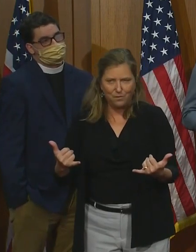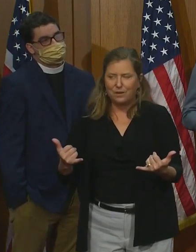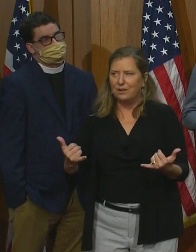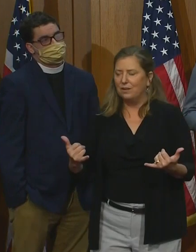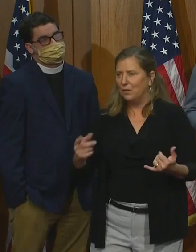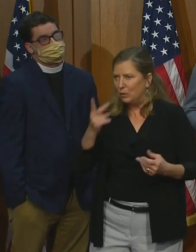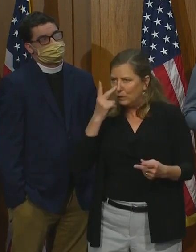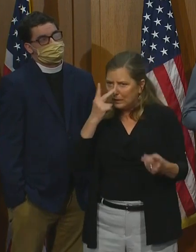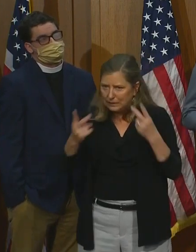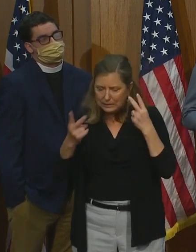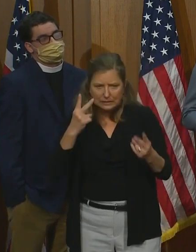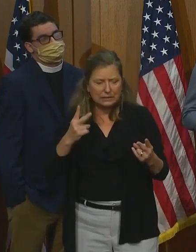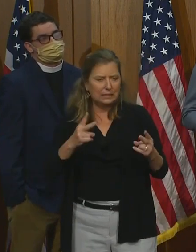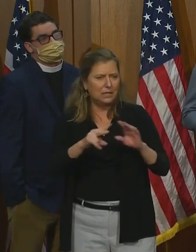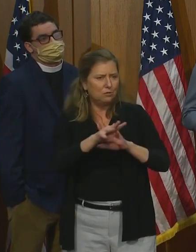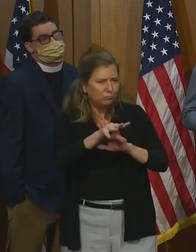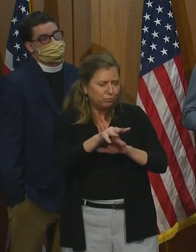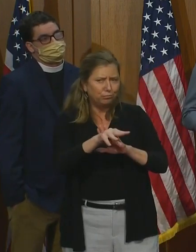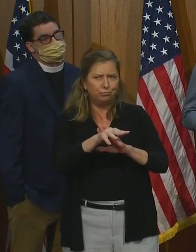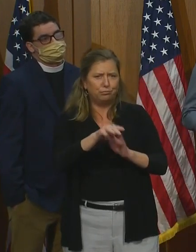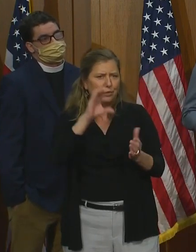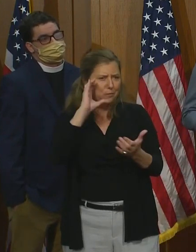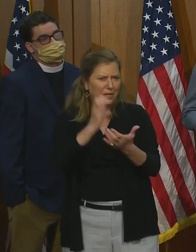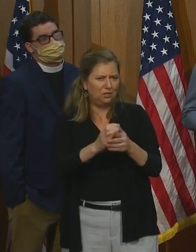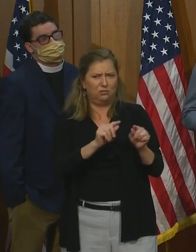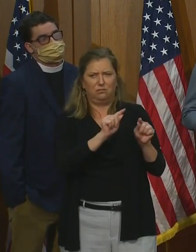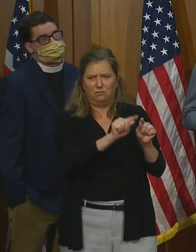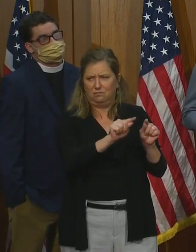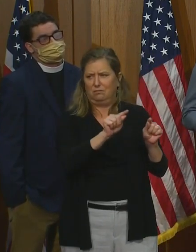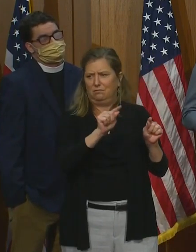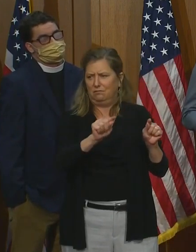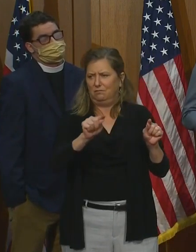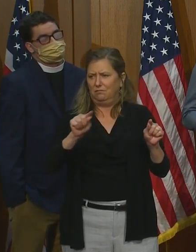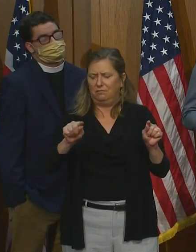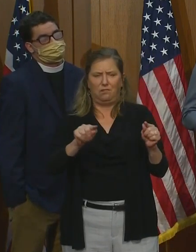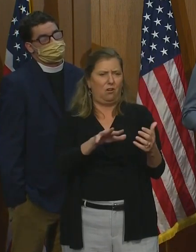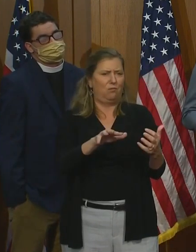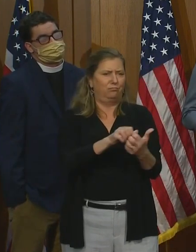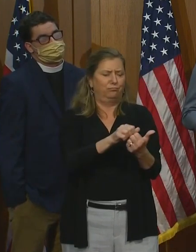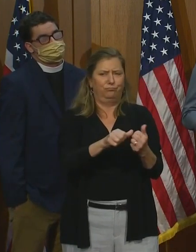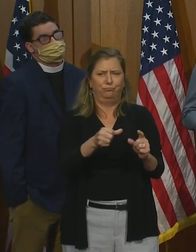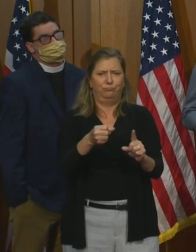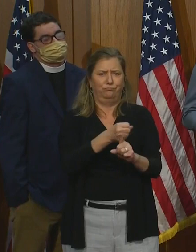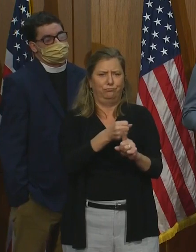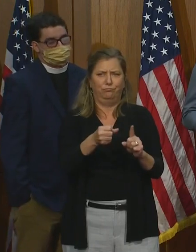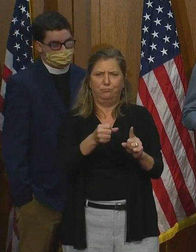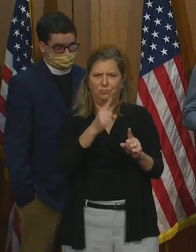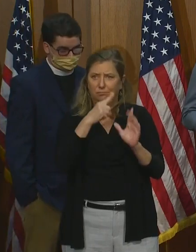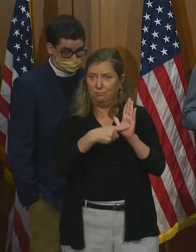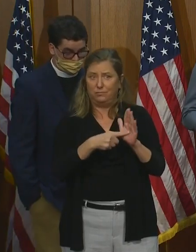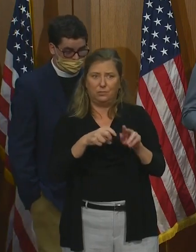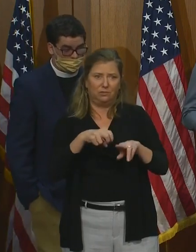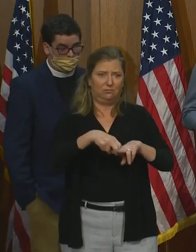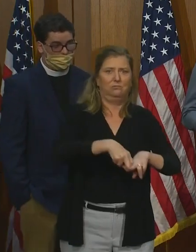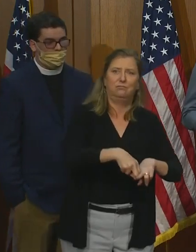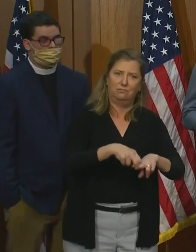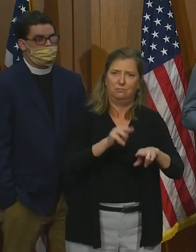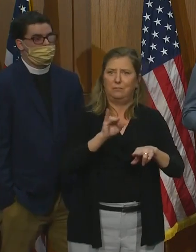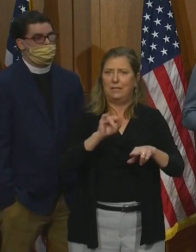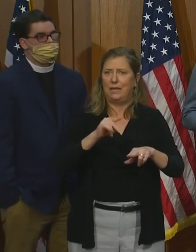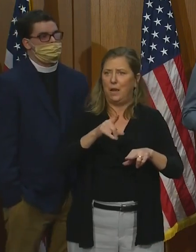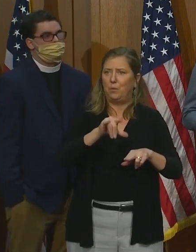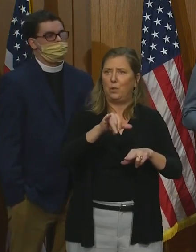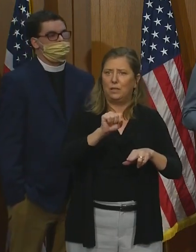NOW WE. VIDEOS AND- PICTURES OF